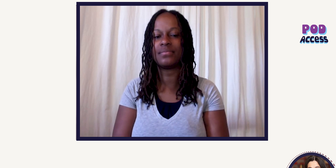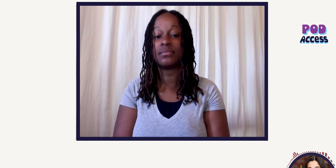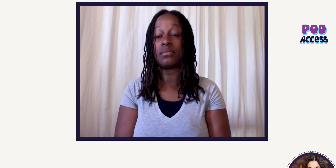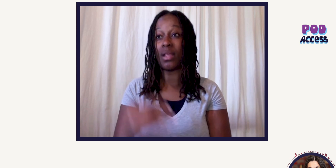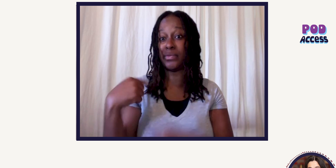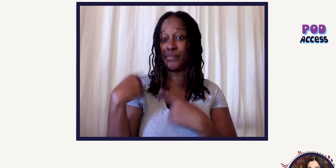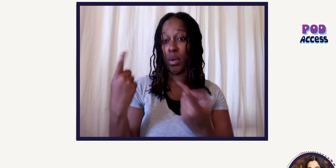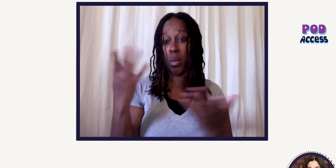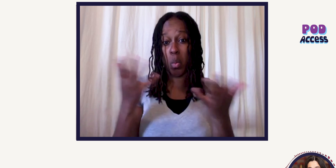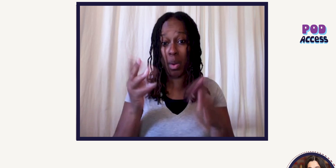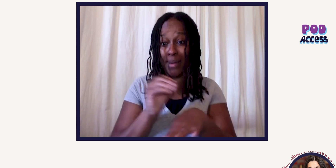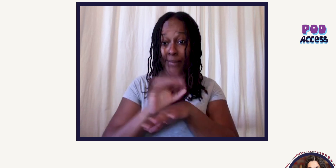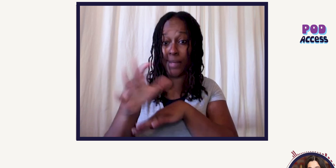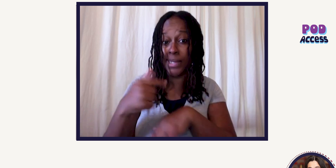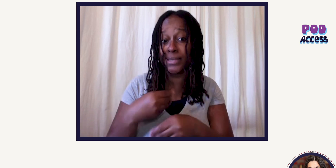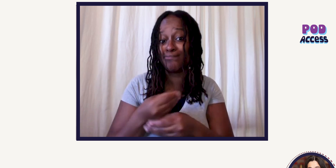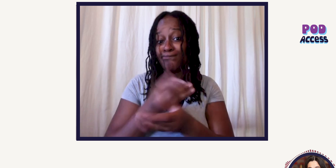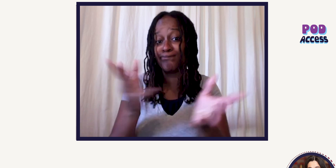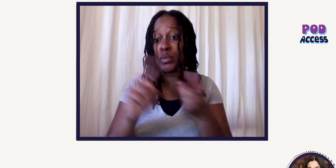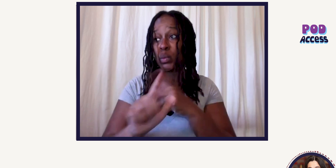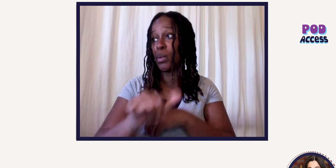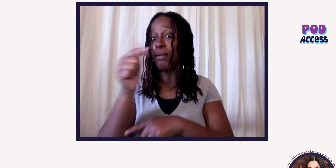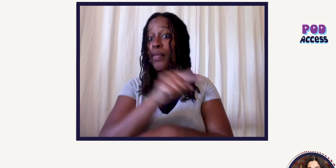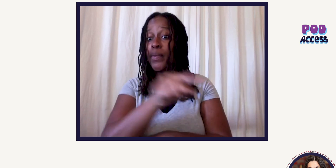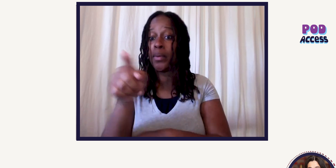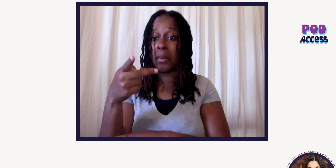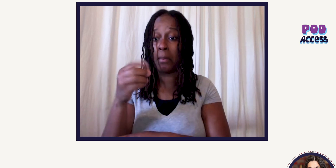As far as what advice I'd give to other podcasters who are